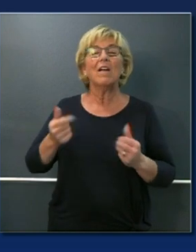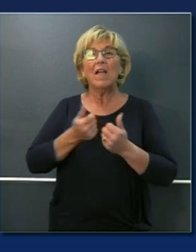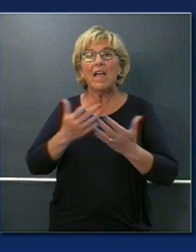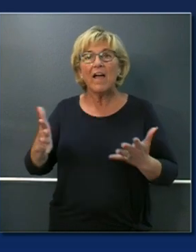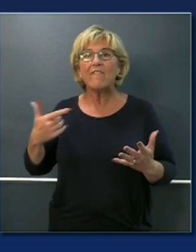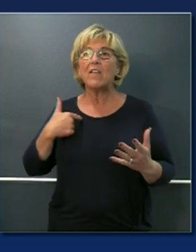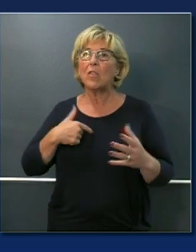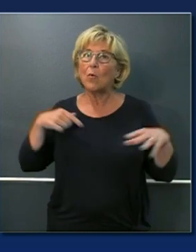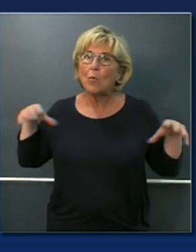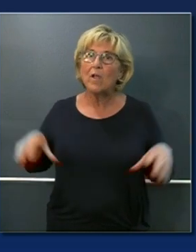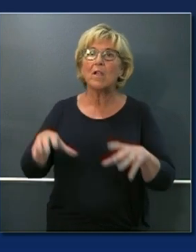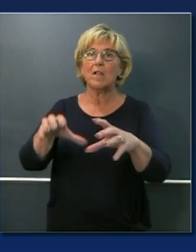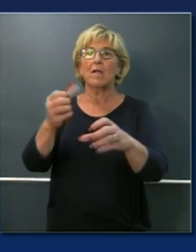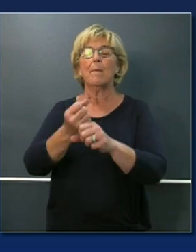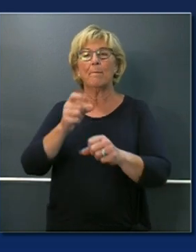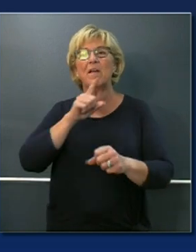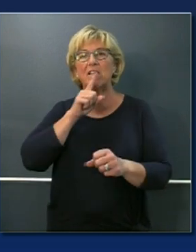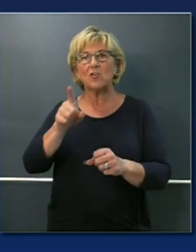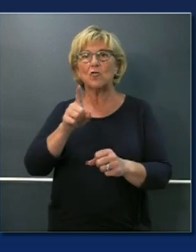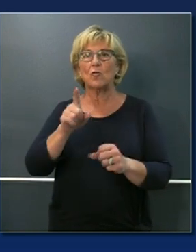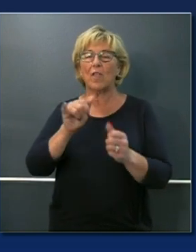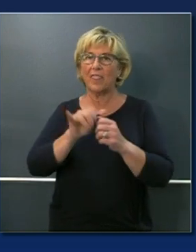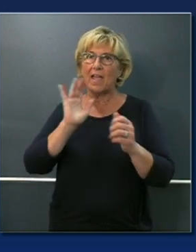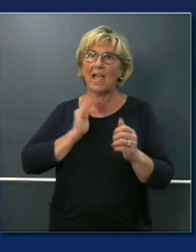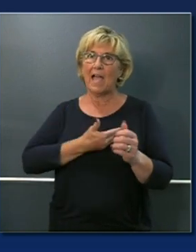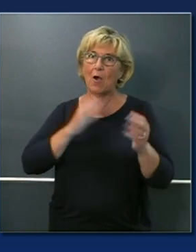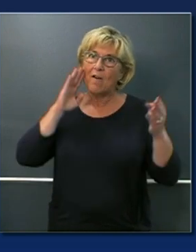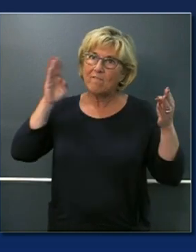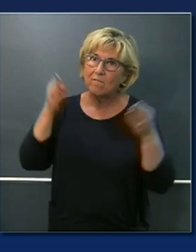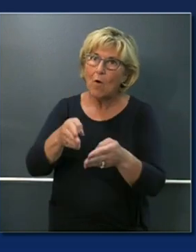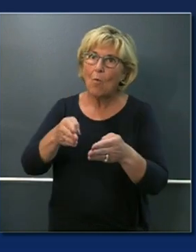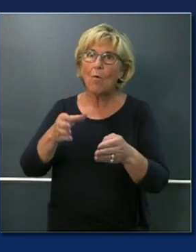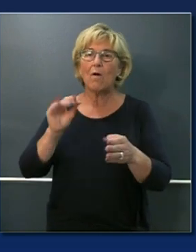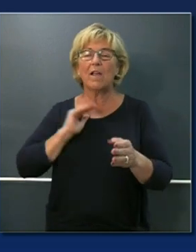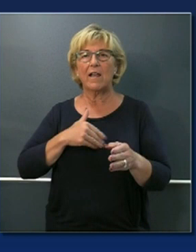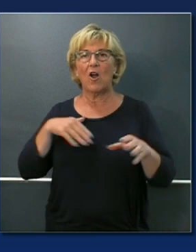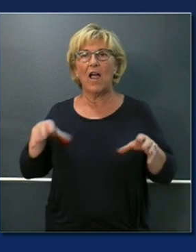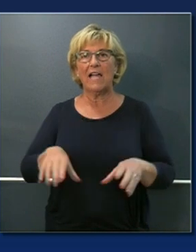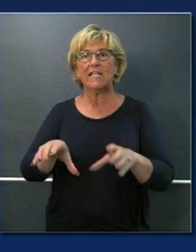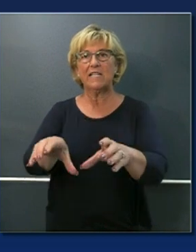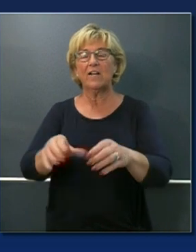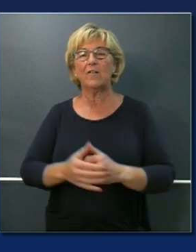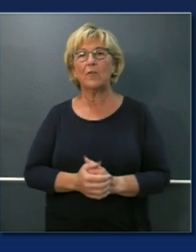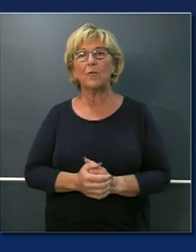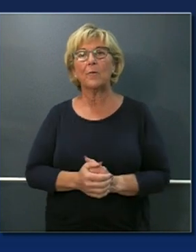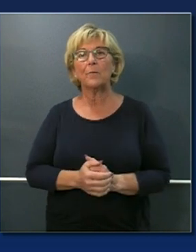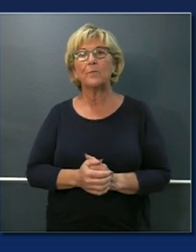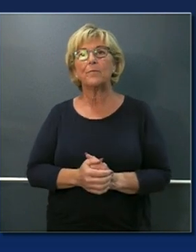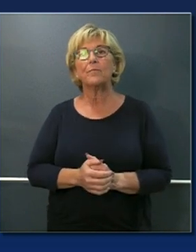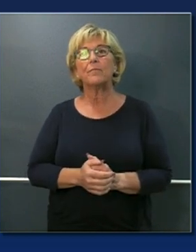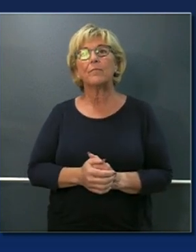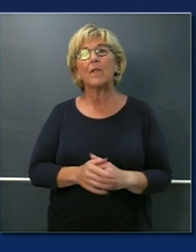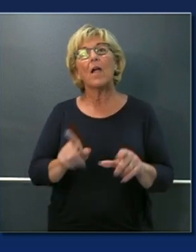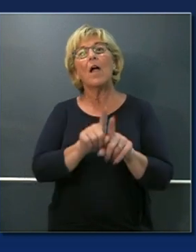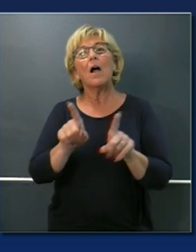THE SECOND IS THE ABILITY TO PROTECT THOSE WHO ARE AT HIGH RISK FOR COVID-19. THOSE ARE INDIVIDUALS WHO IN CONGREGATE CARE SETTINGS OR THOSE WHO ARE 65 OR OLDER OR